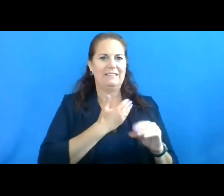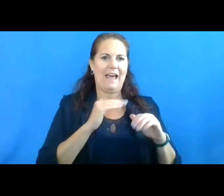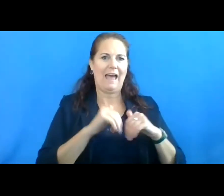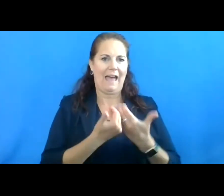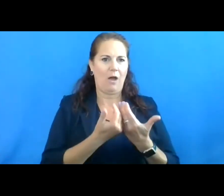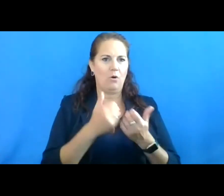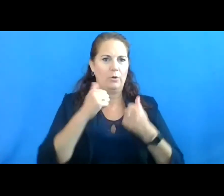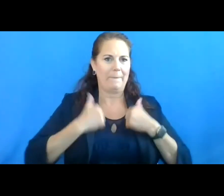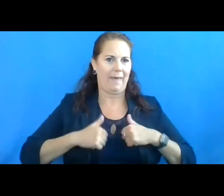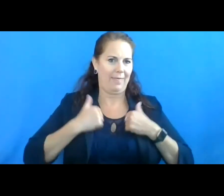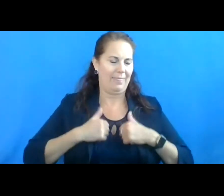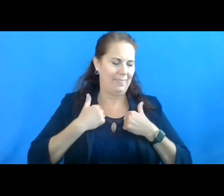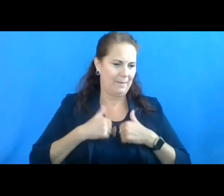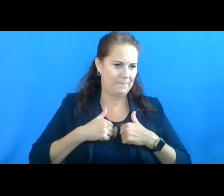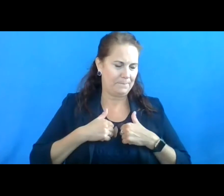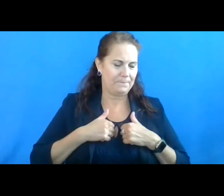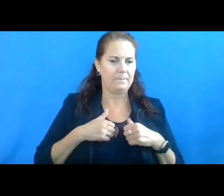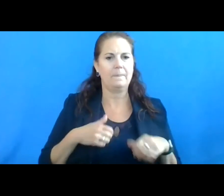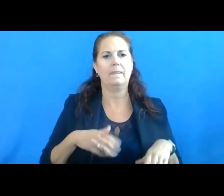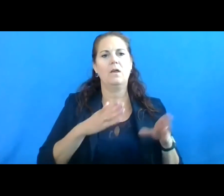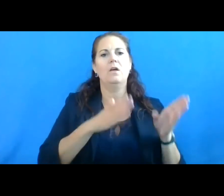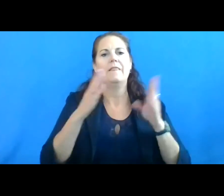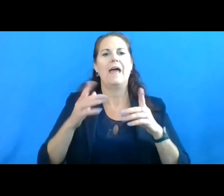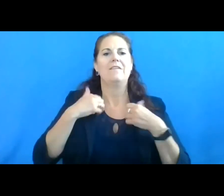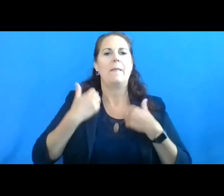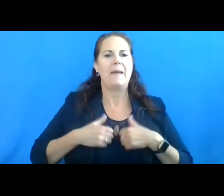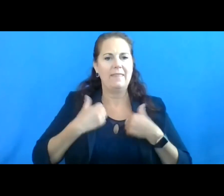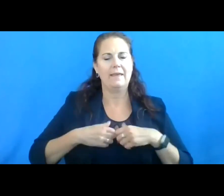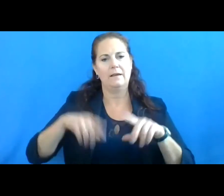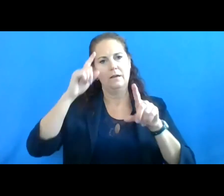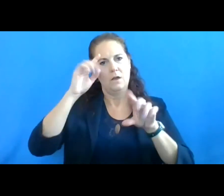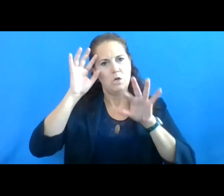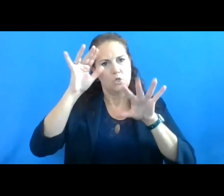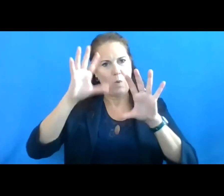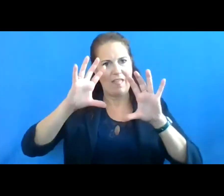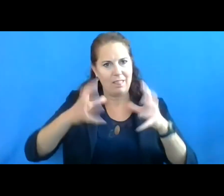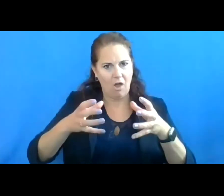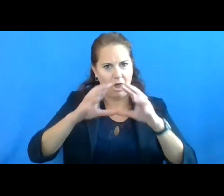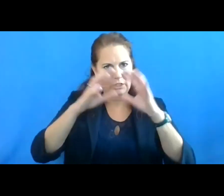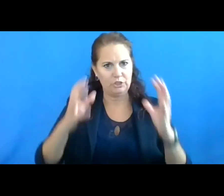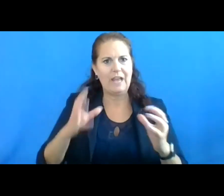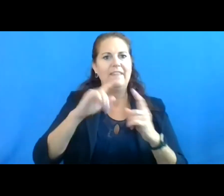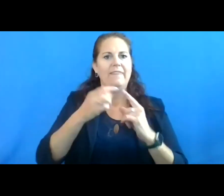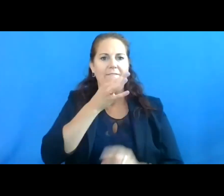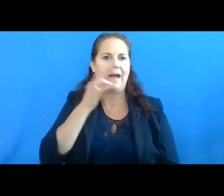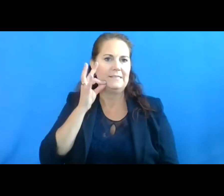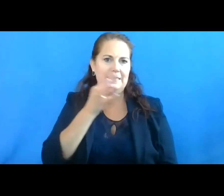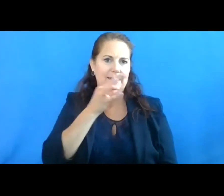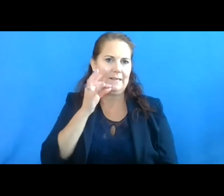So, there’s the bathing, there’s the sweat-lodge and there’s the fasting.